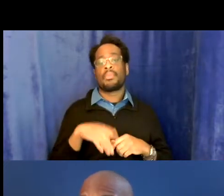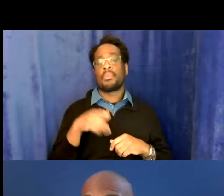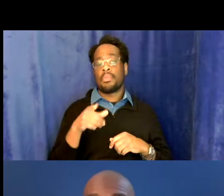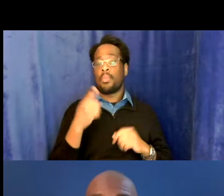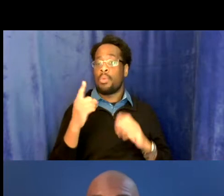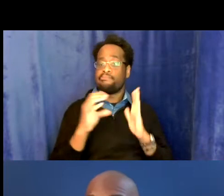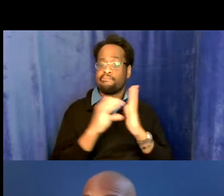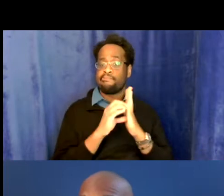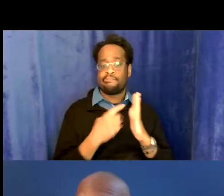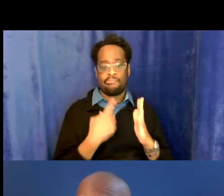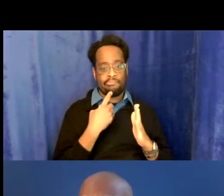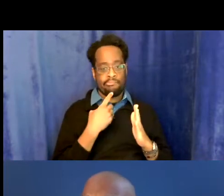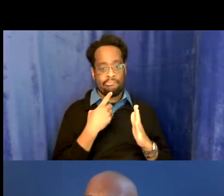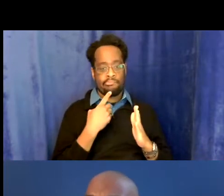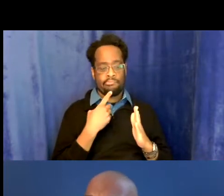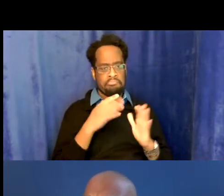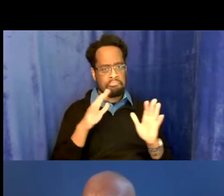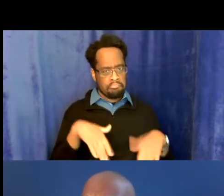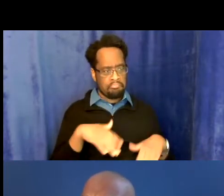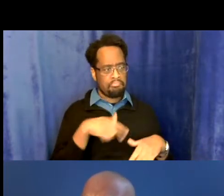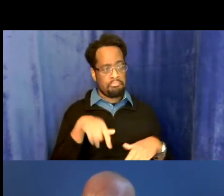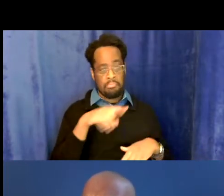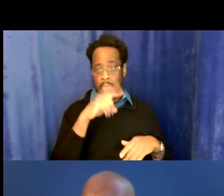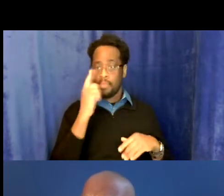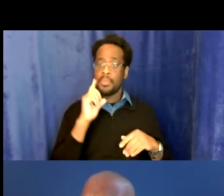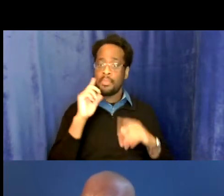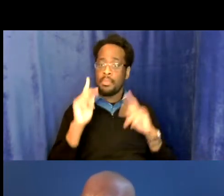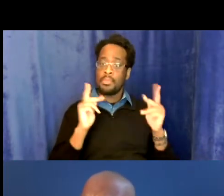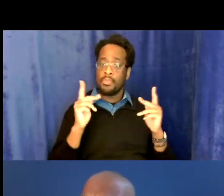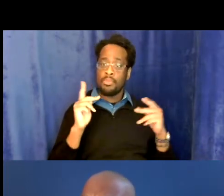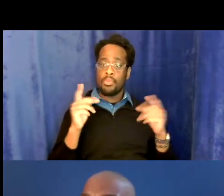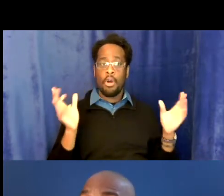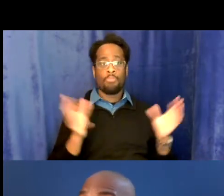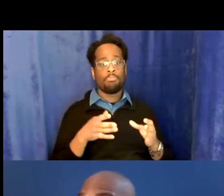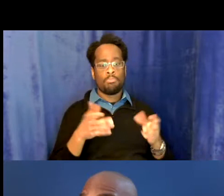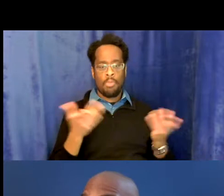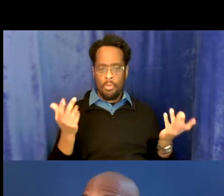came out in 1973 and there was a chapter that talked about black deaf people